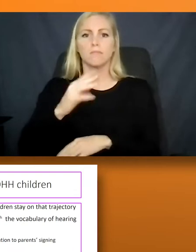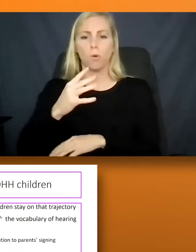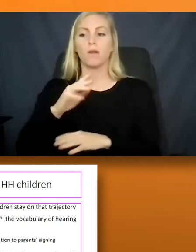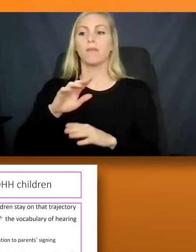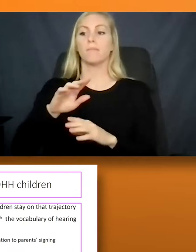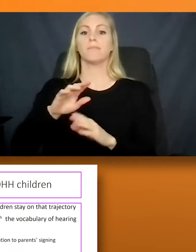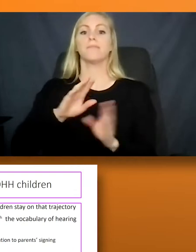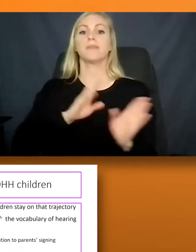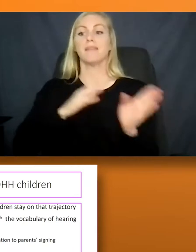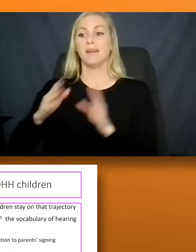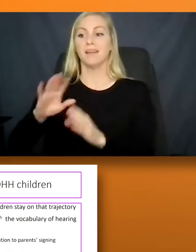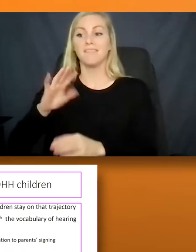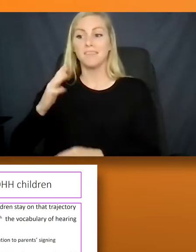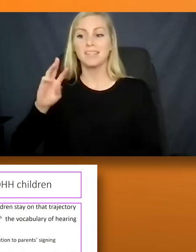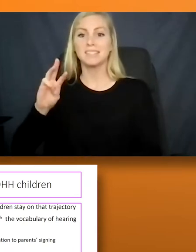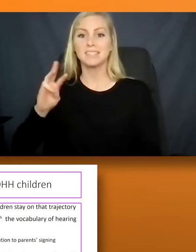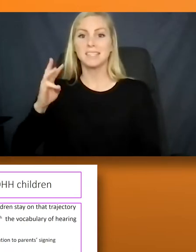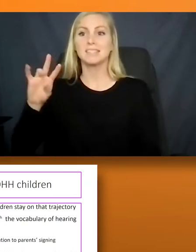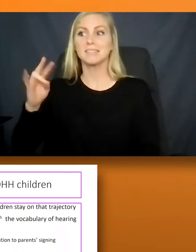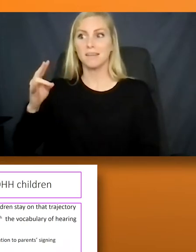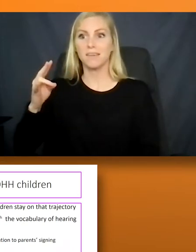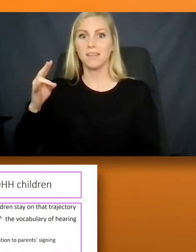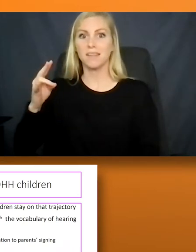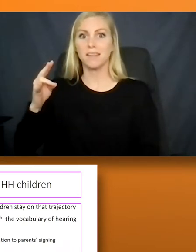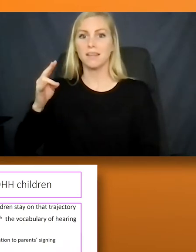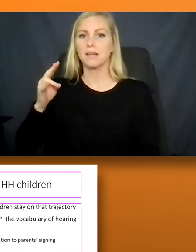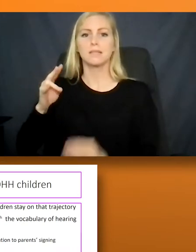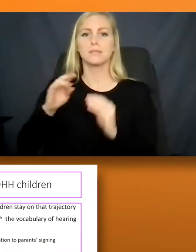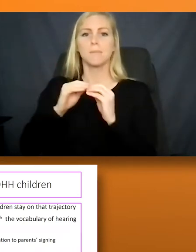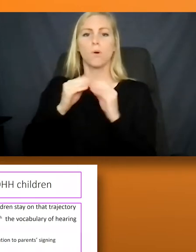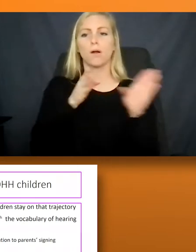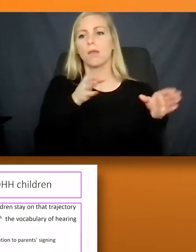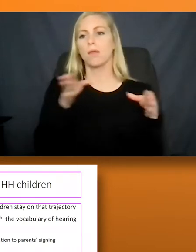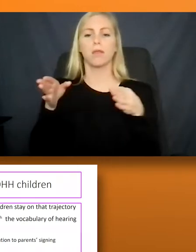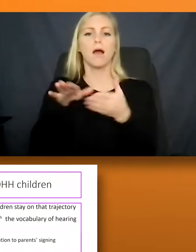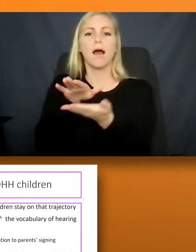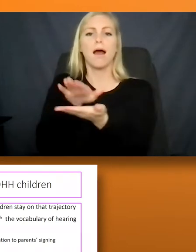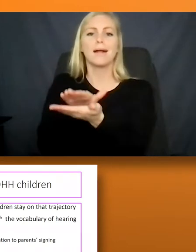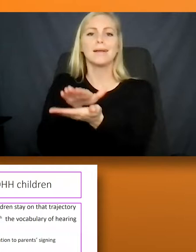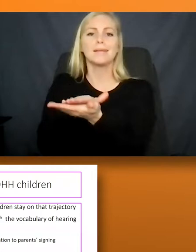the language of the classroom, academic language, is not the language of the home anymore.